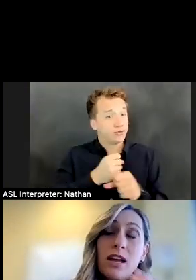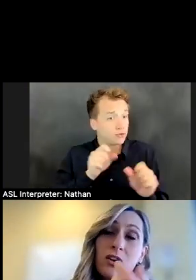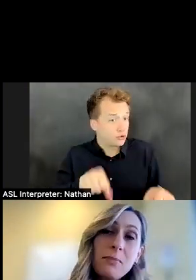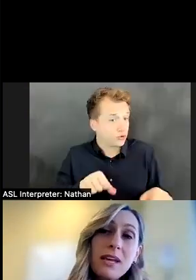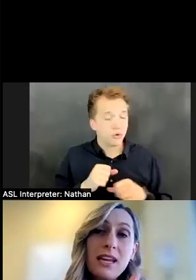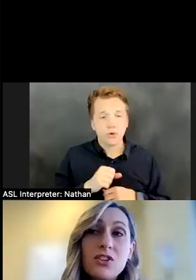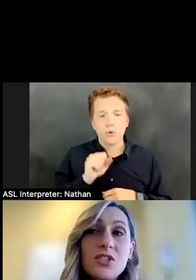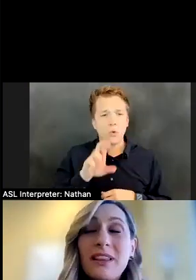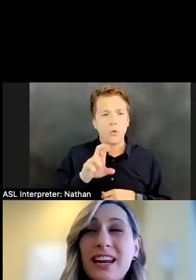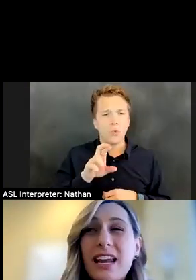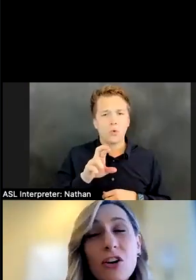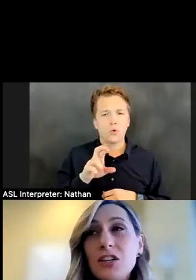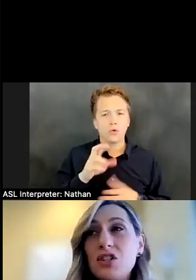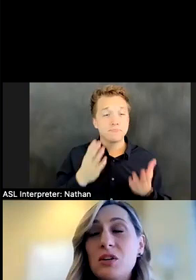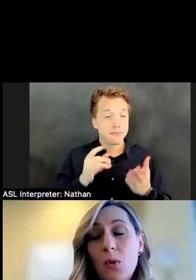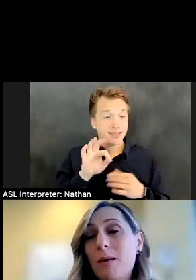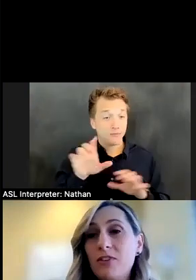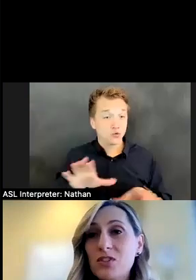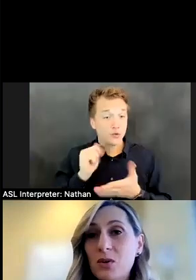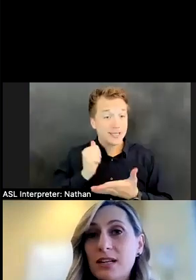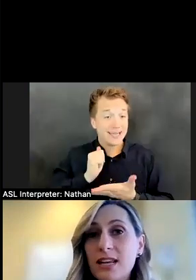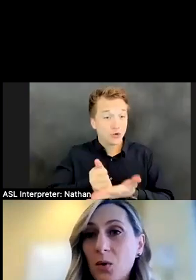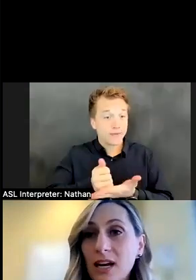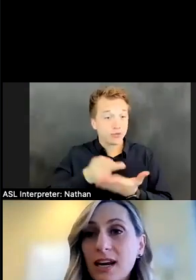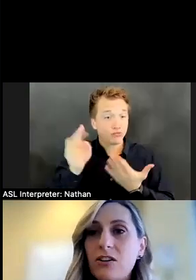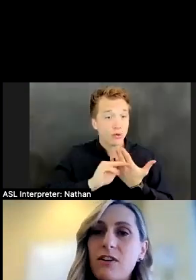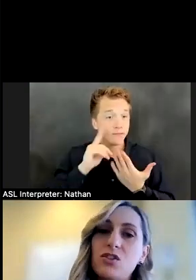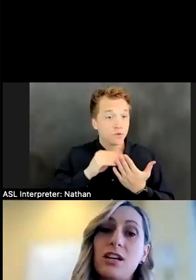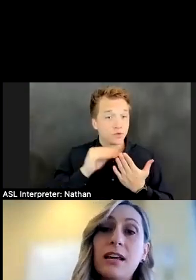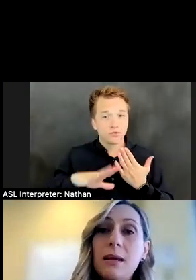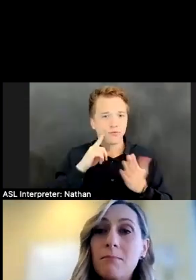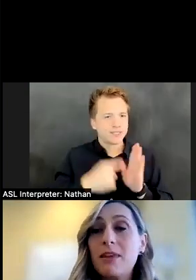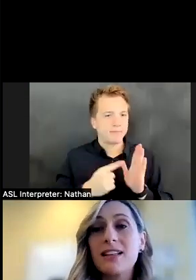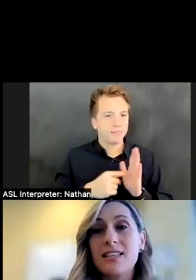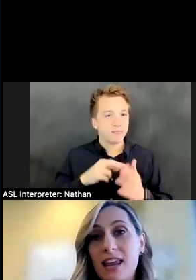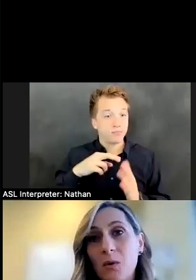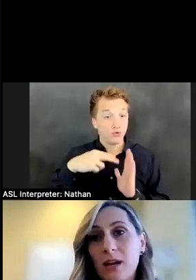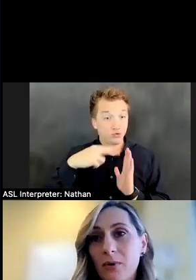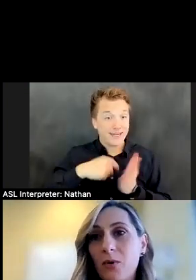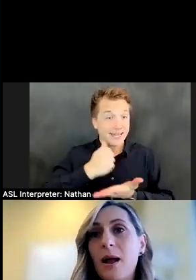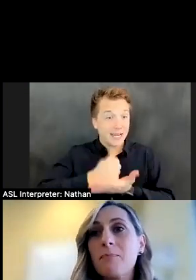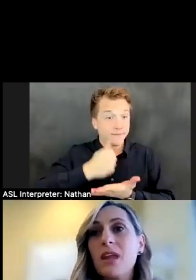it could be, if you're doing like an intervention program for students, like a reading intervention. Maybe that's an eight-week program.